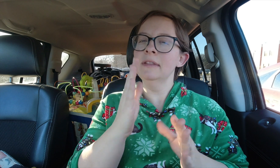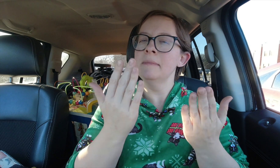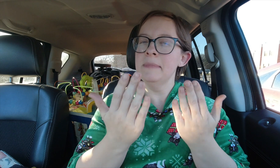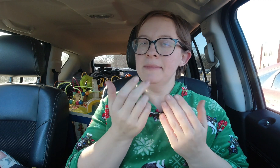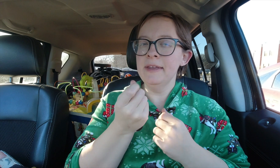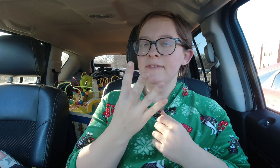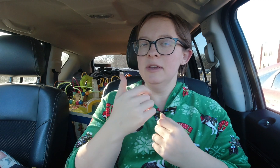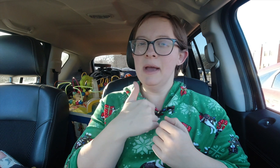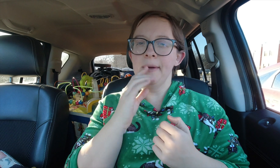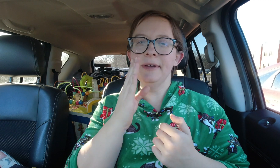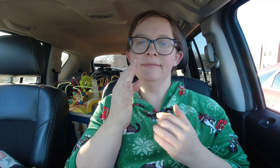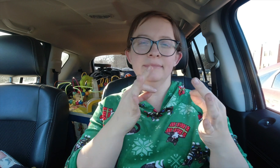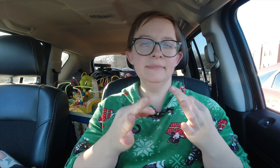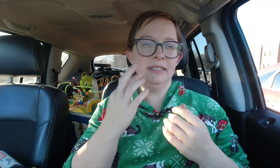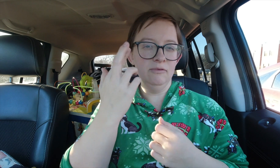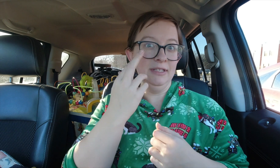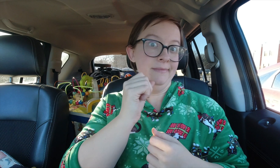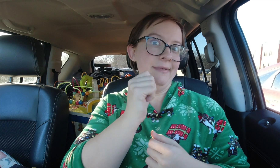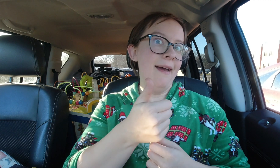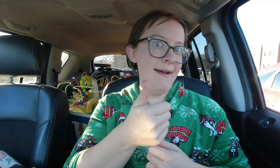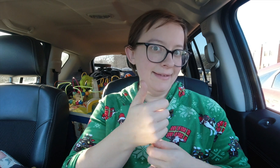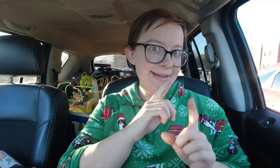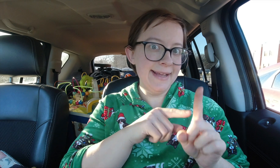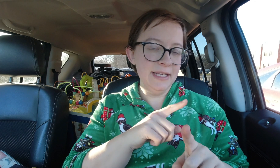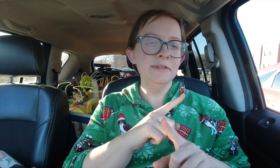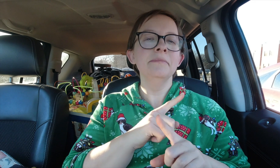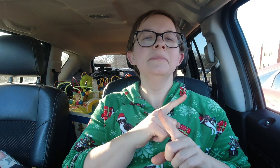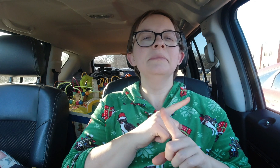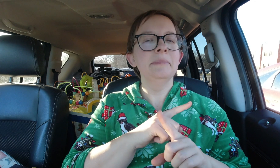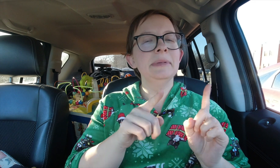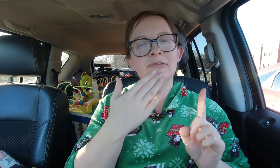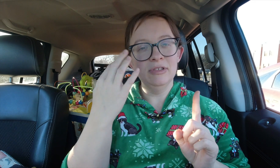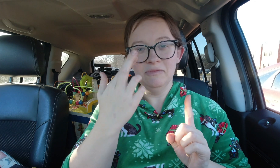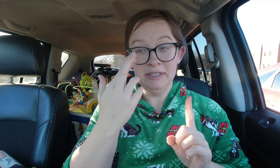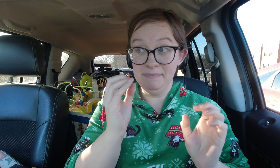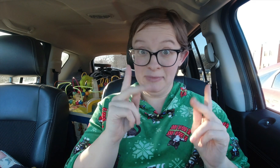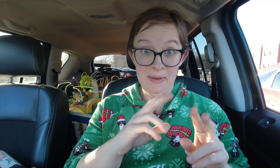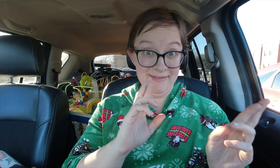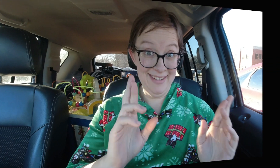Now, there might be a few, and I'll explain reasons why we're not gonna answer that question, but it's a good reason.